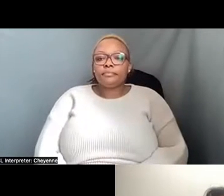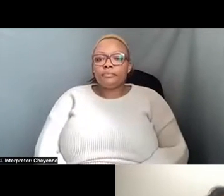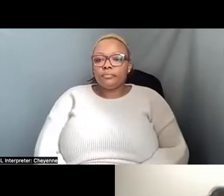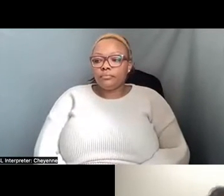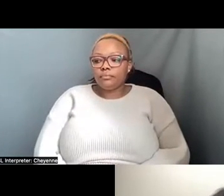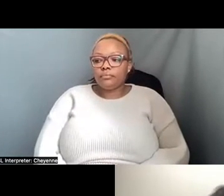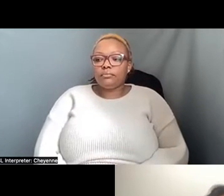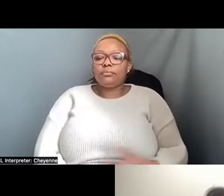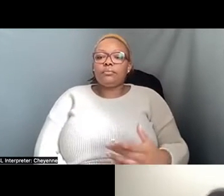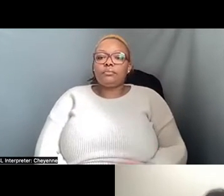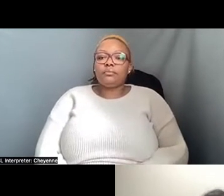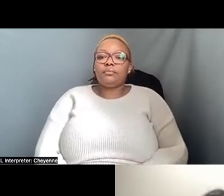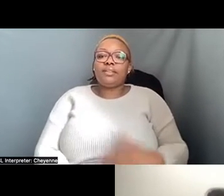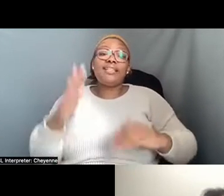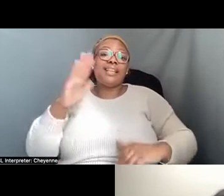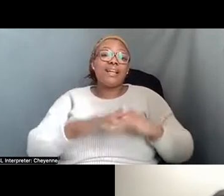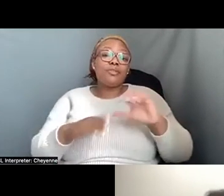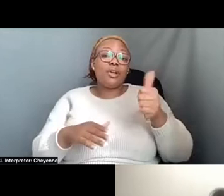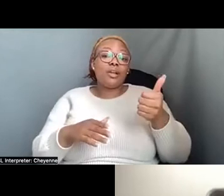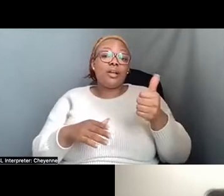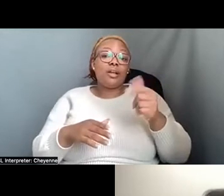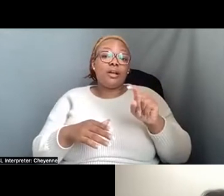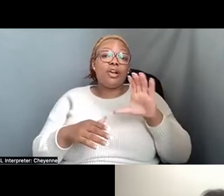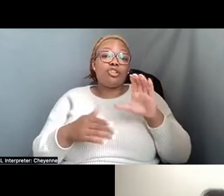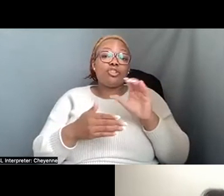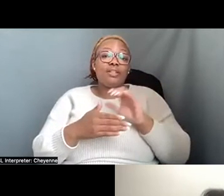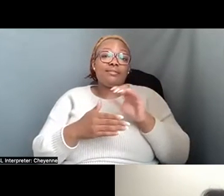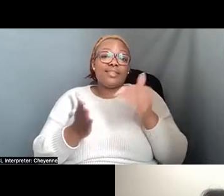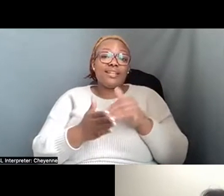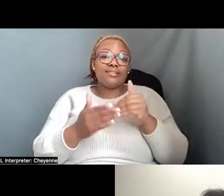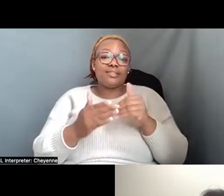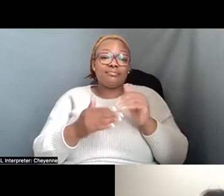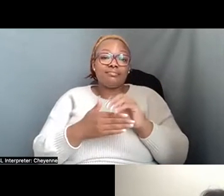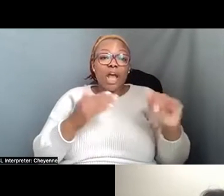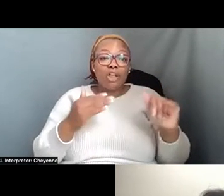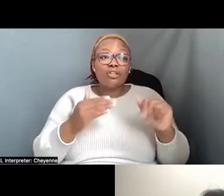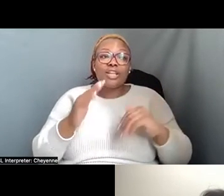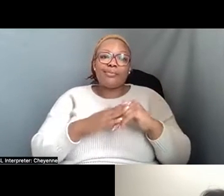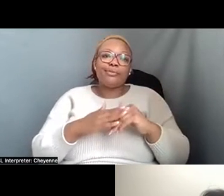Yes. We usually -- it is up to $100,000, which I know Katy mentioned already.